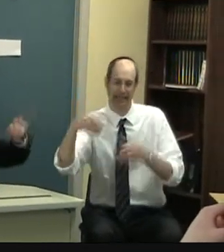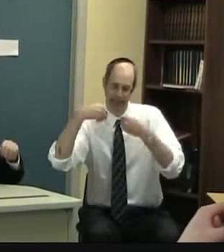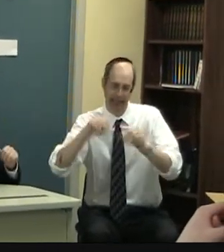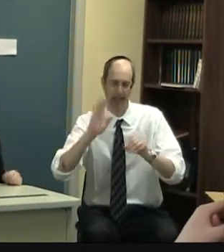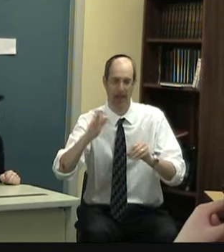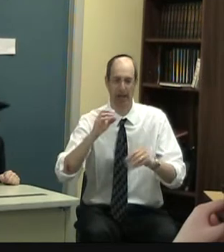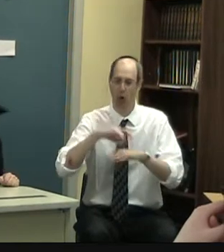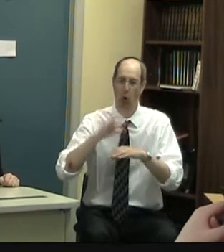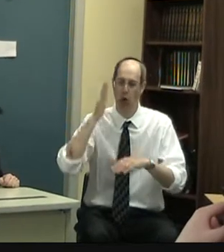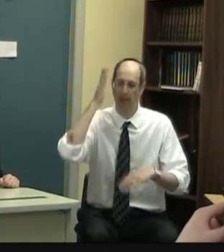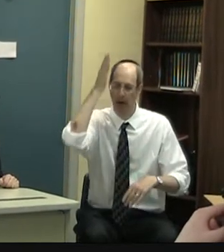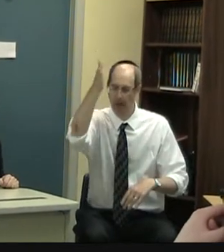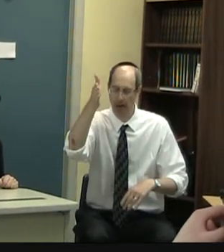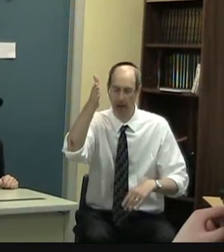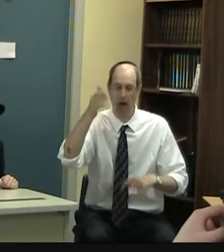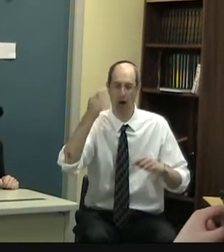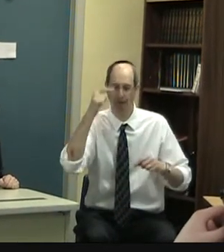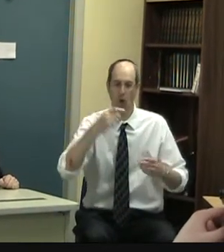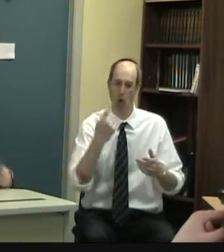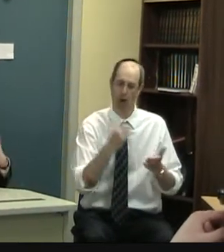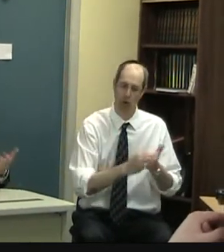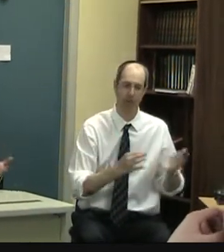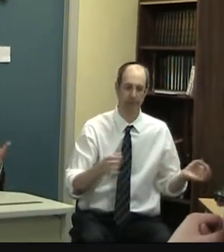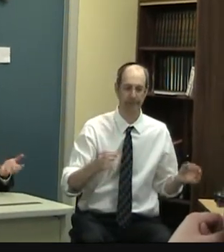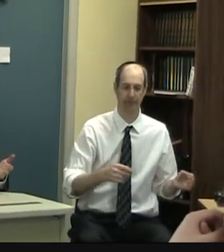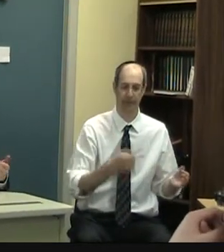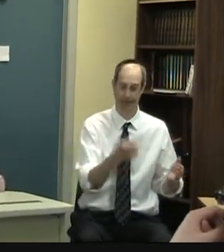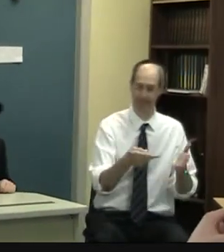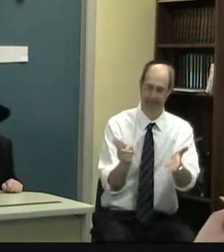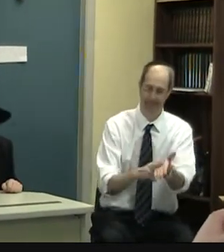for a whole room and they put in schlemazel eggs and he signs up an epic what is he gonna do